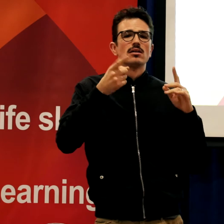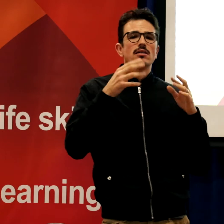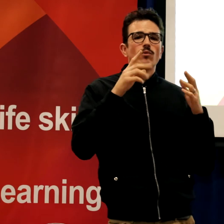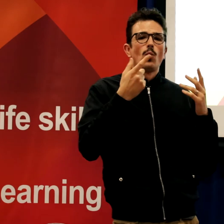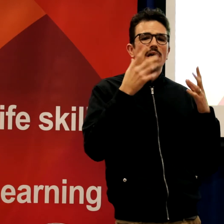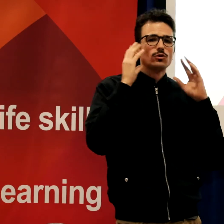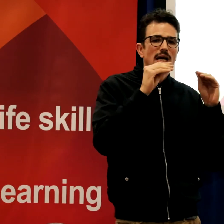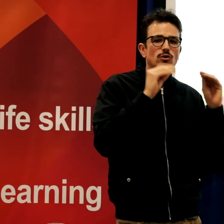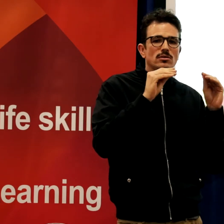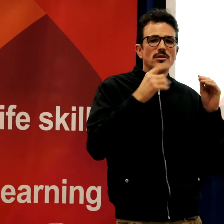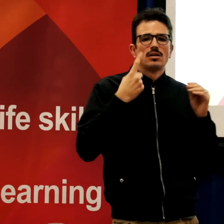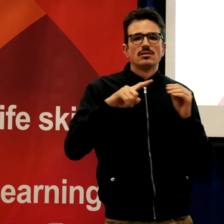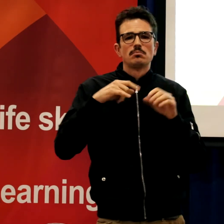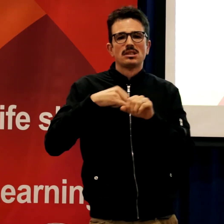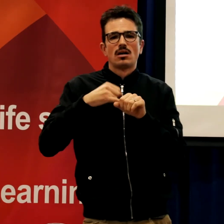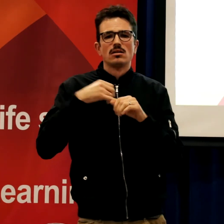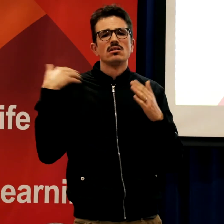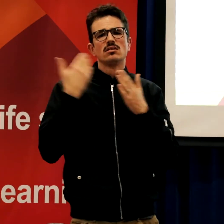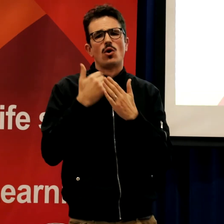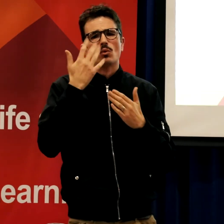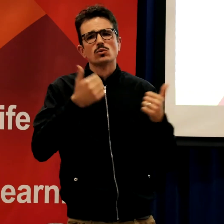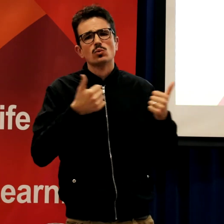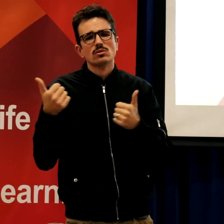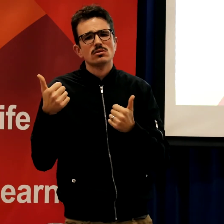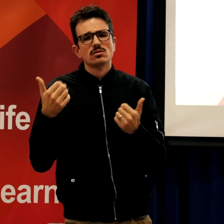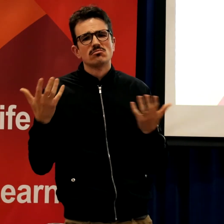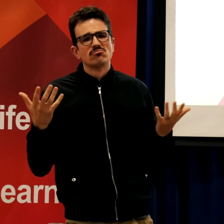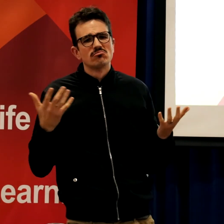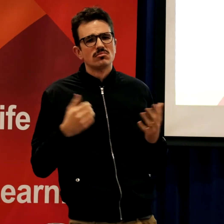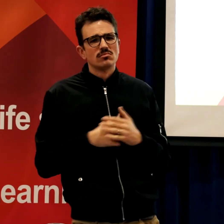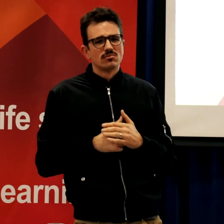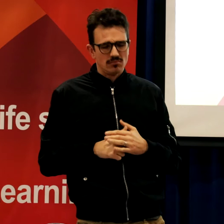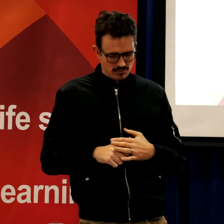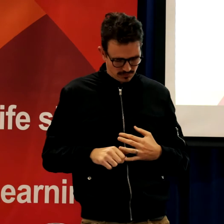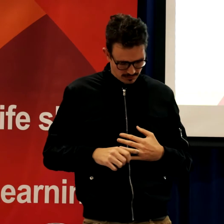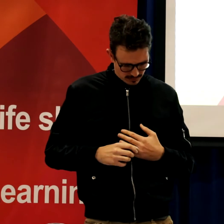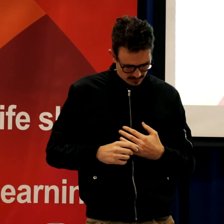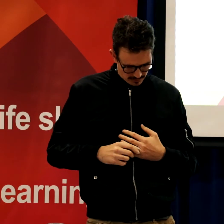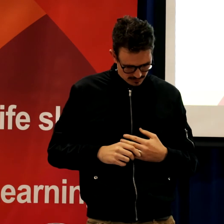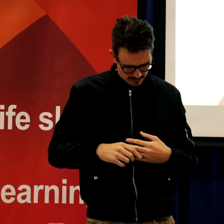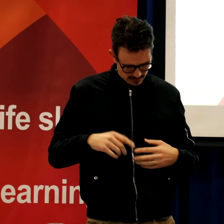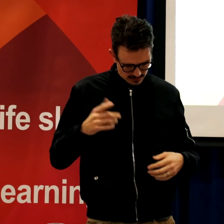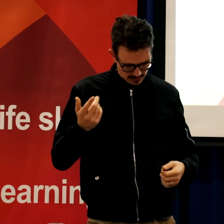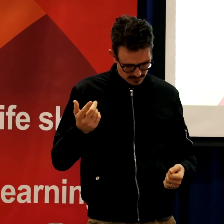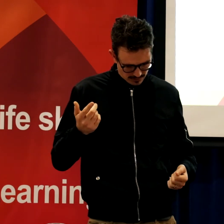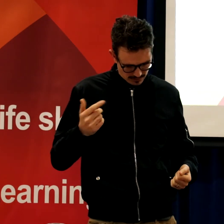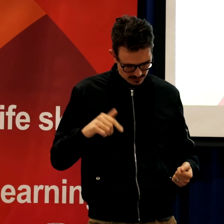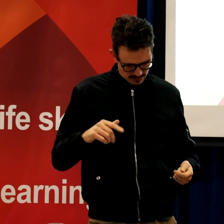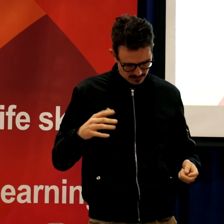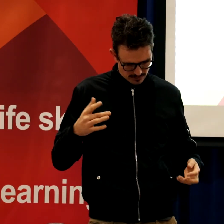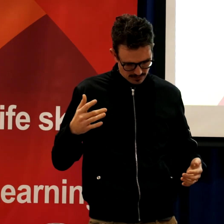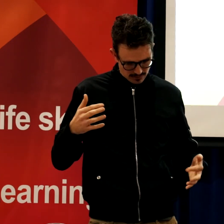Only the education and medical, that’s always been provided, so that was a bit lucky.